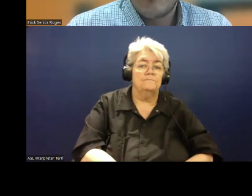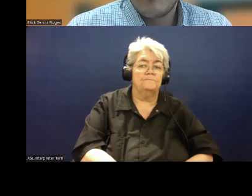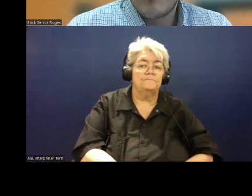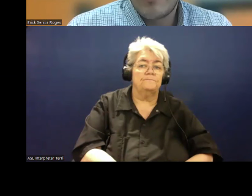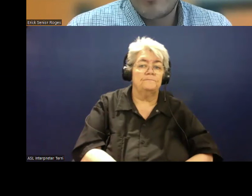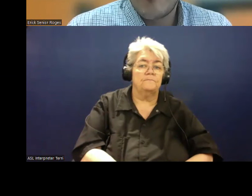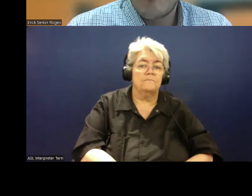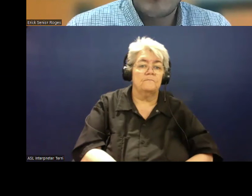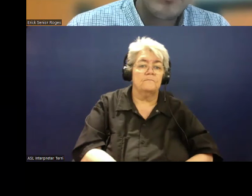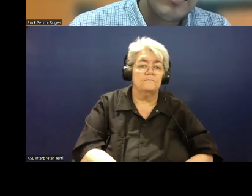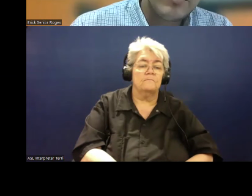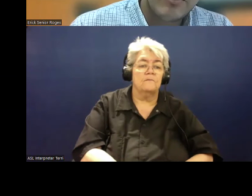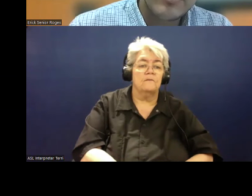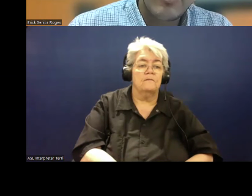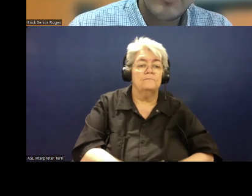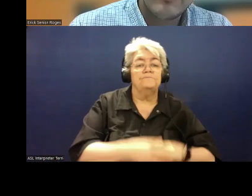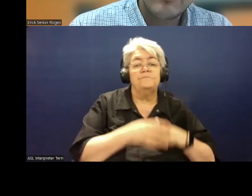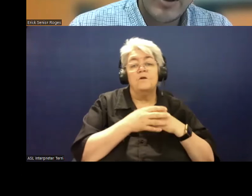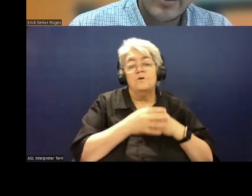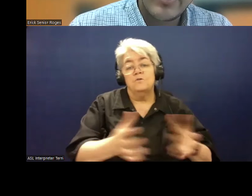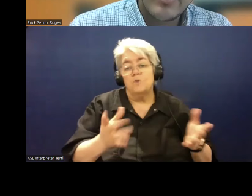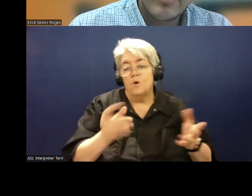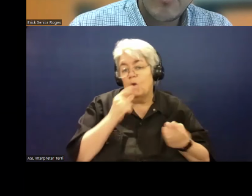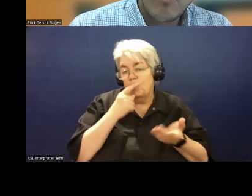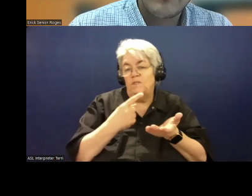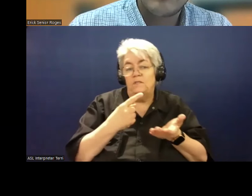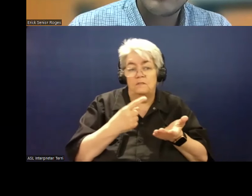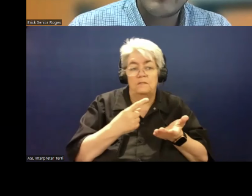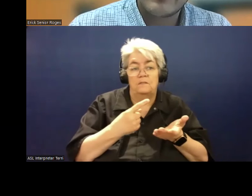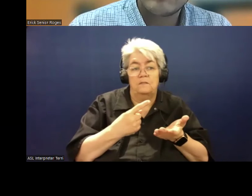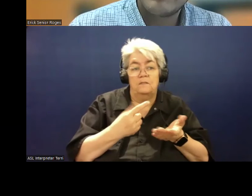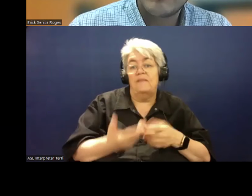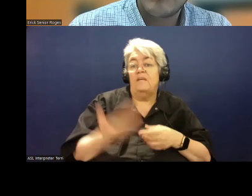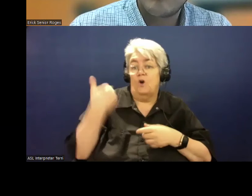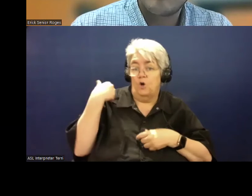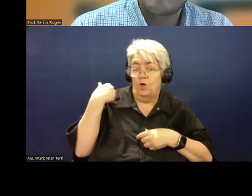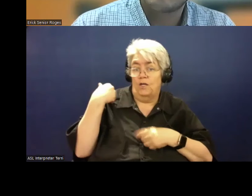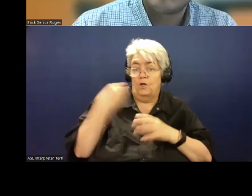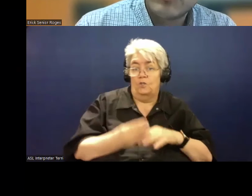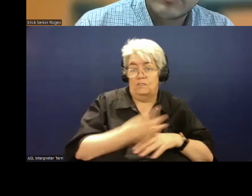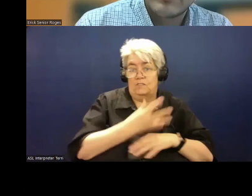SO WE DISCUSS IN THE EARLIER SLIDE THE RISK FACTORS. WE WANT TO